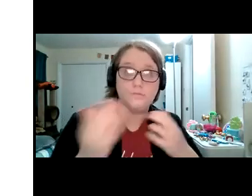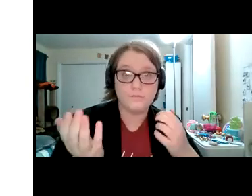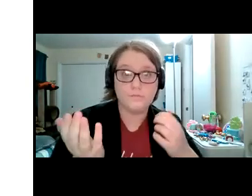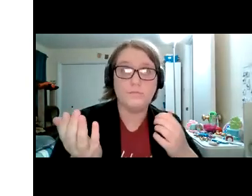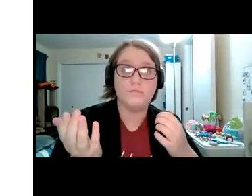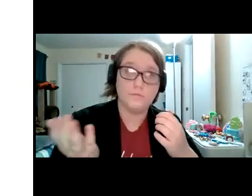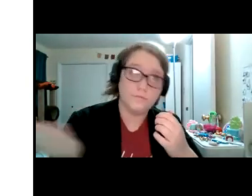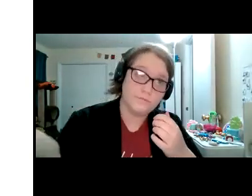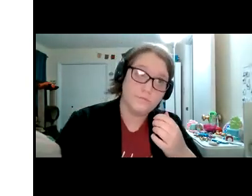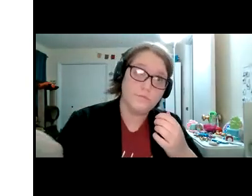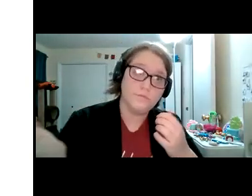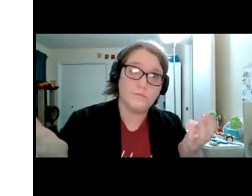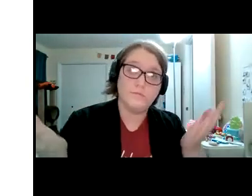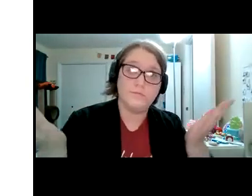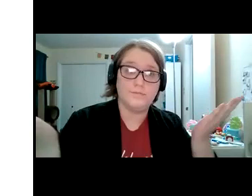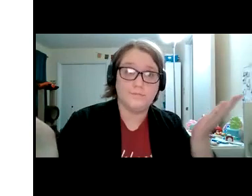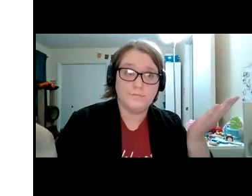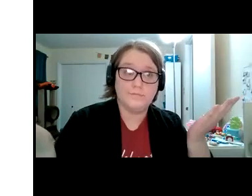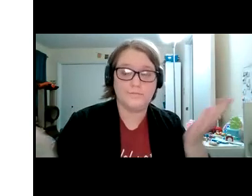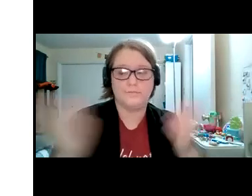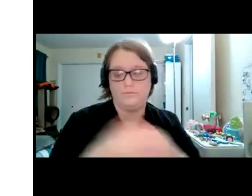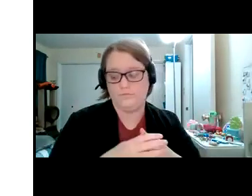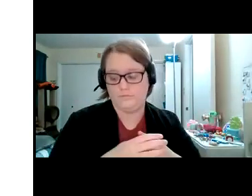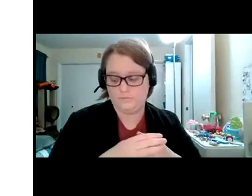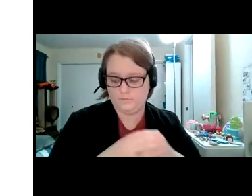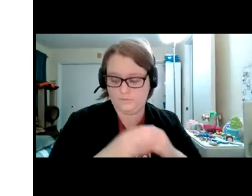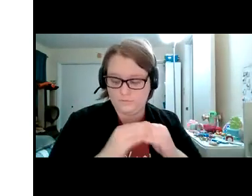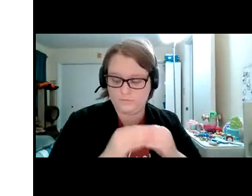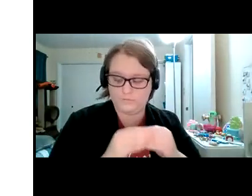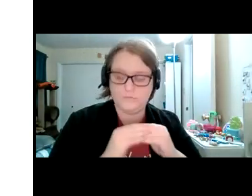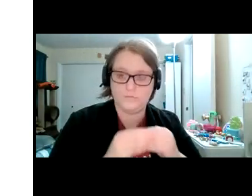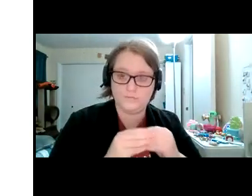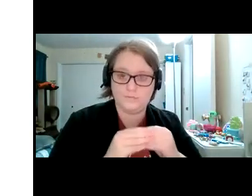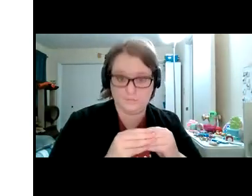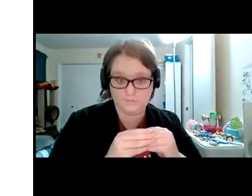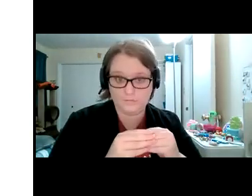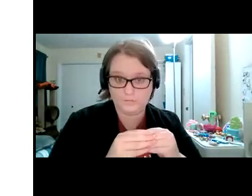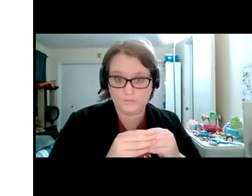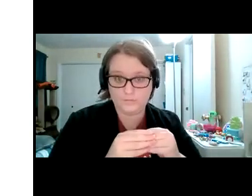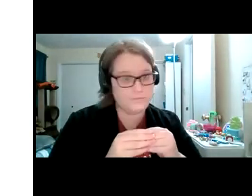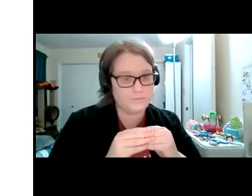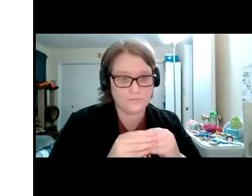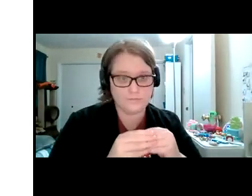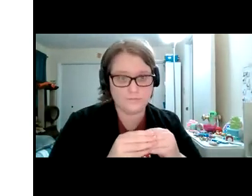finding resources or grants, and programs that can be life-changing for people with disabilities